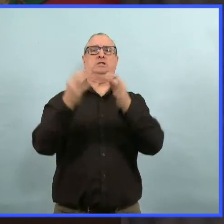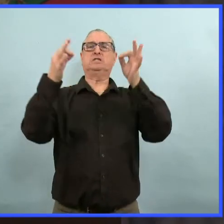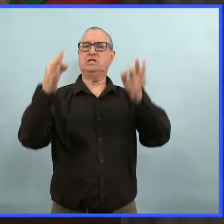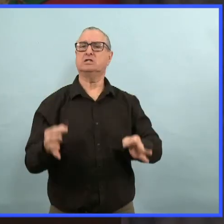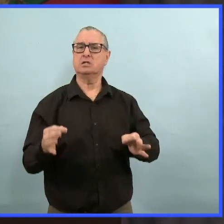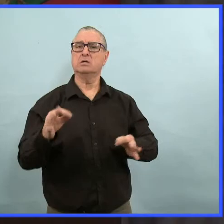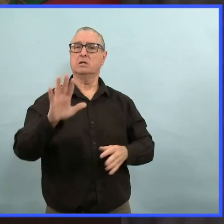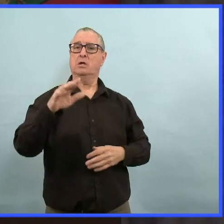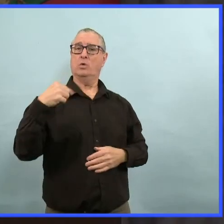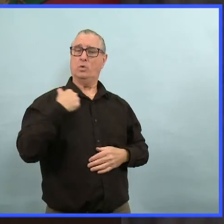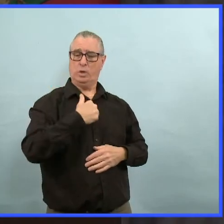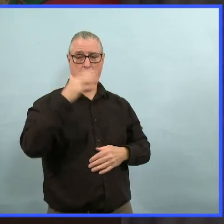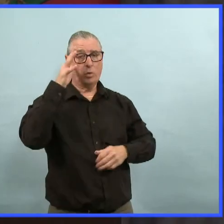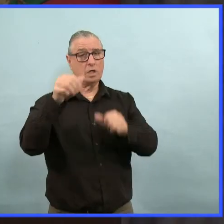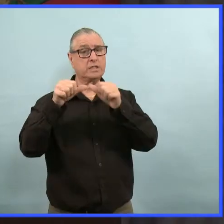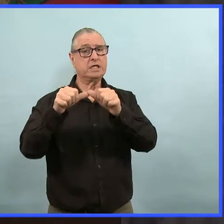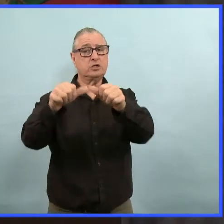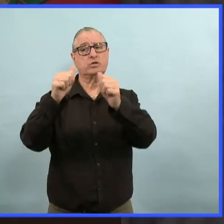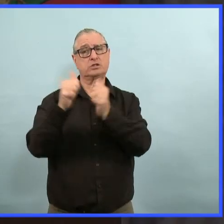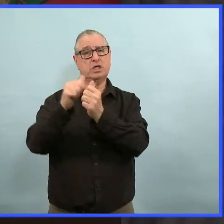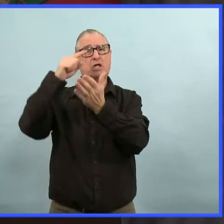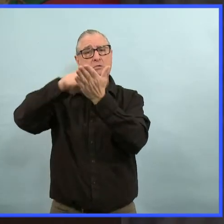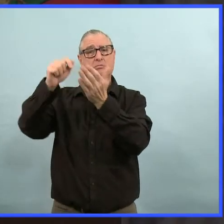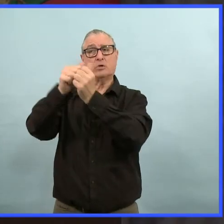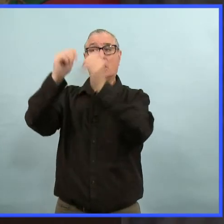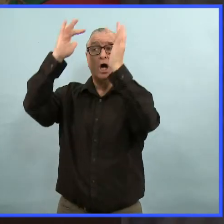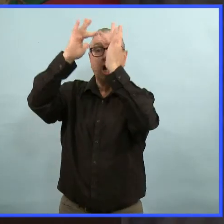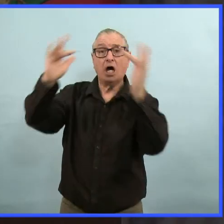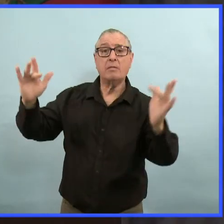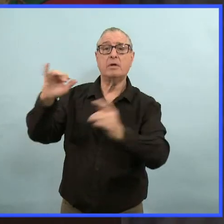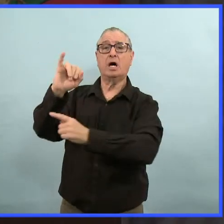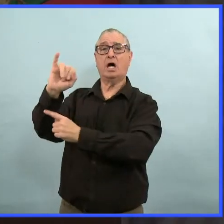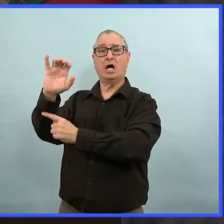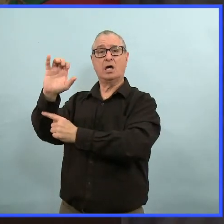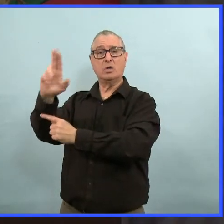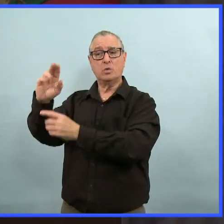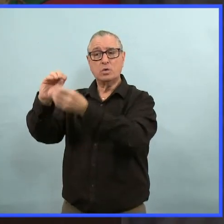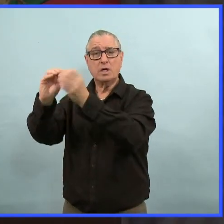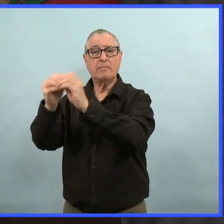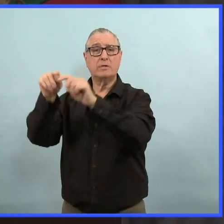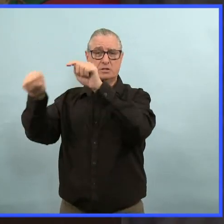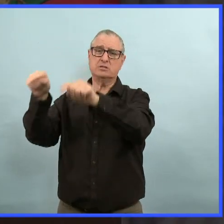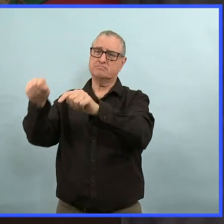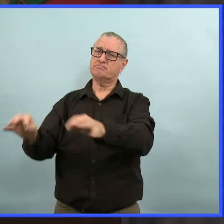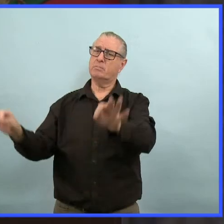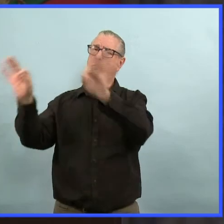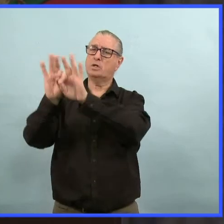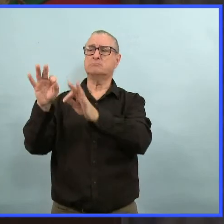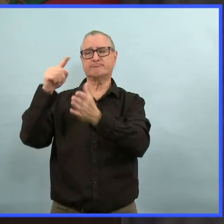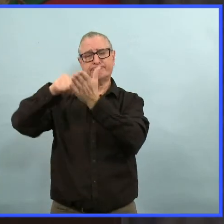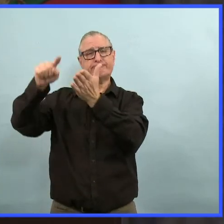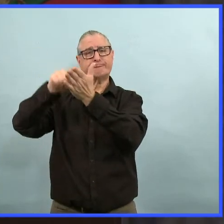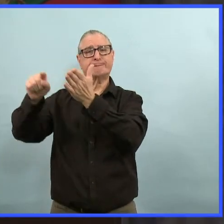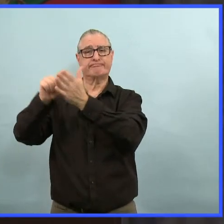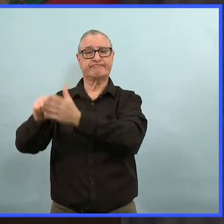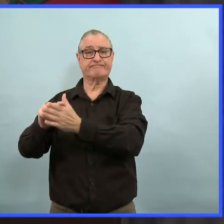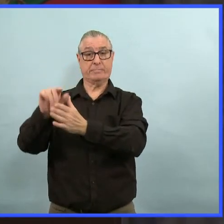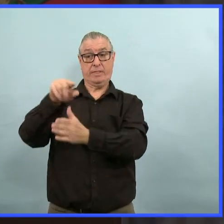hospital admissions icu admissions and make decisions based on on how that is trending at